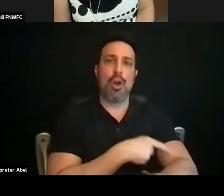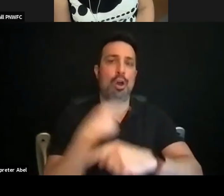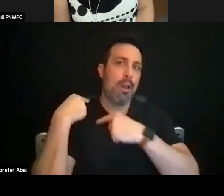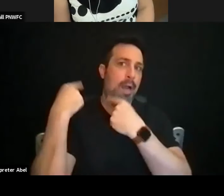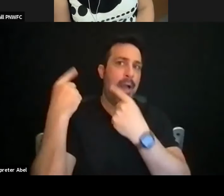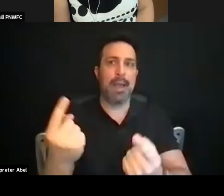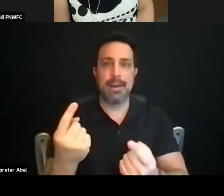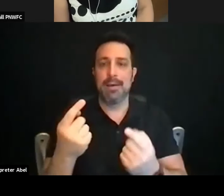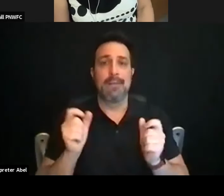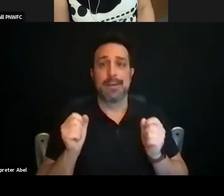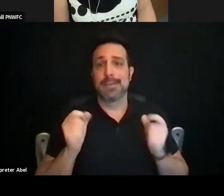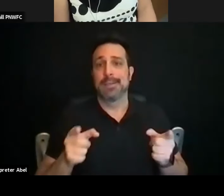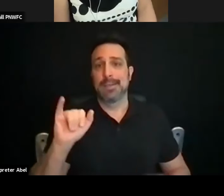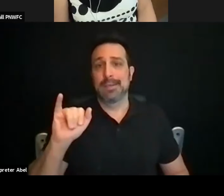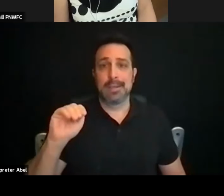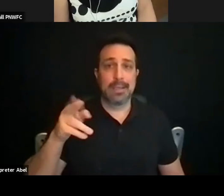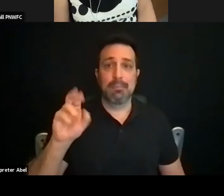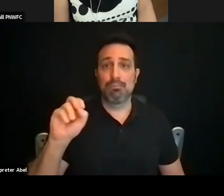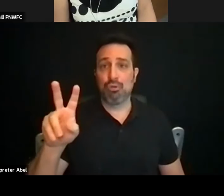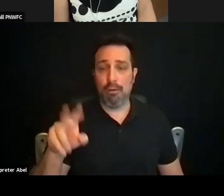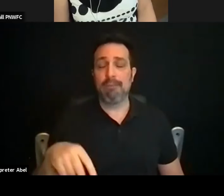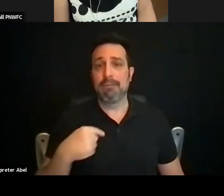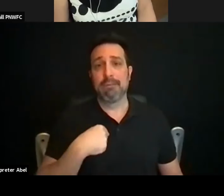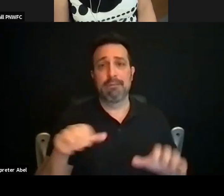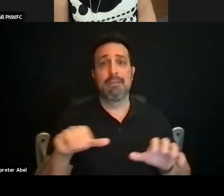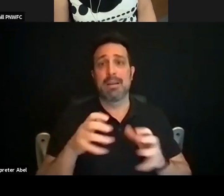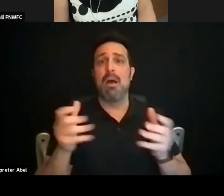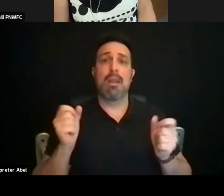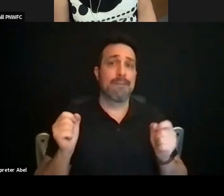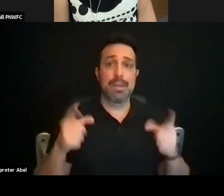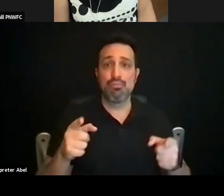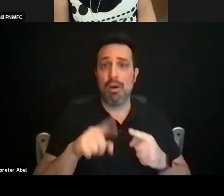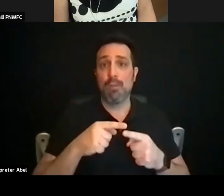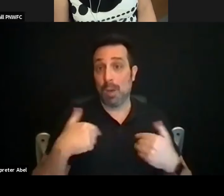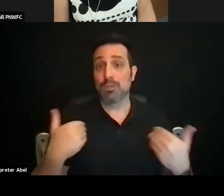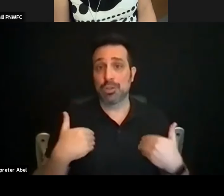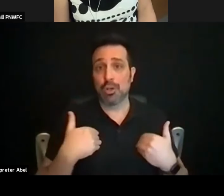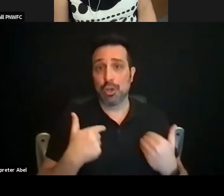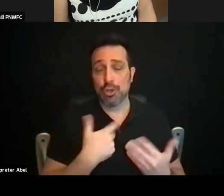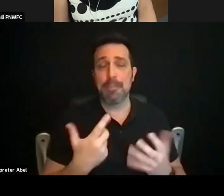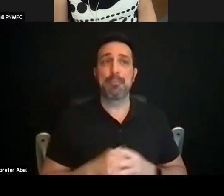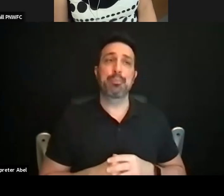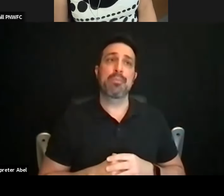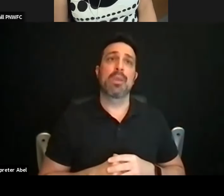city government or county government, I think for me, my -- the speaking aspect of it comes from a